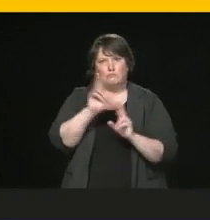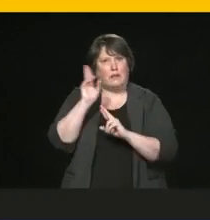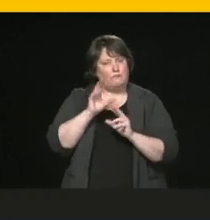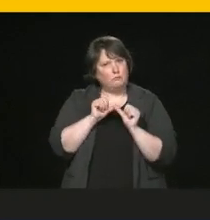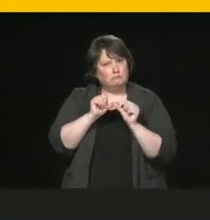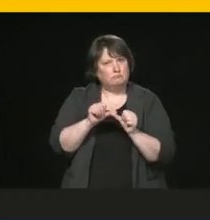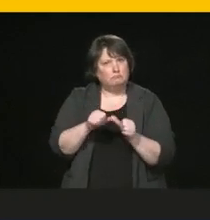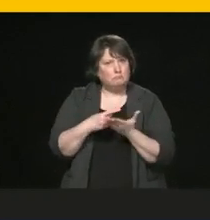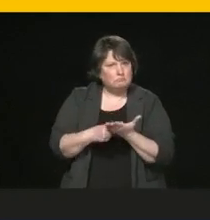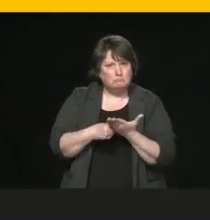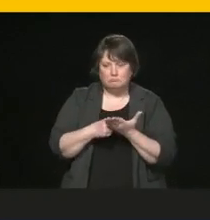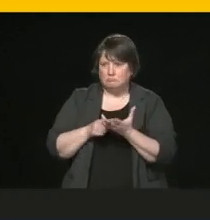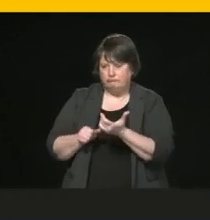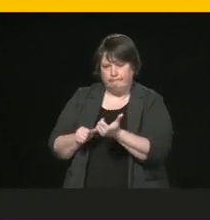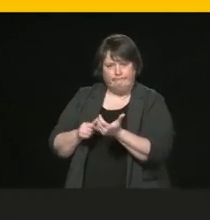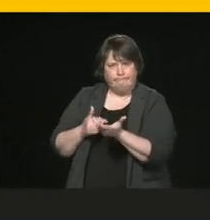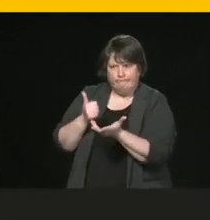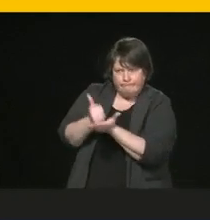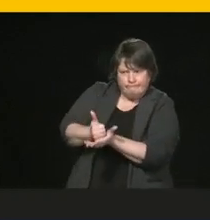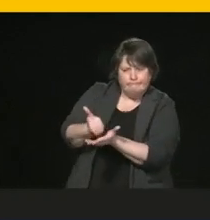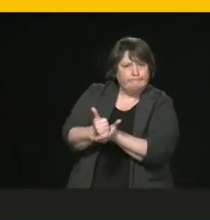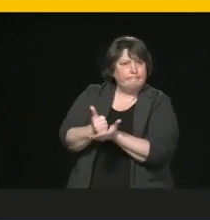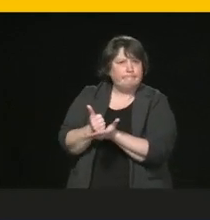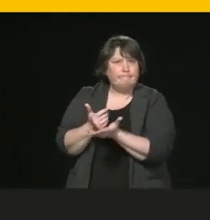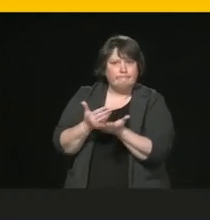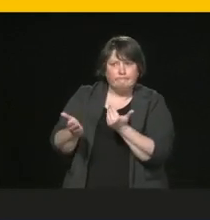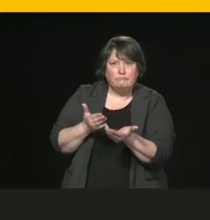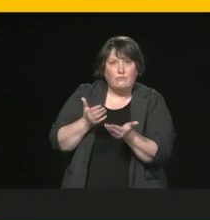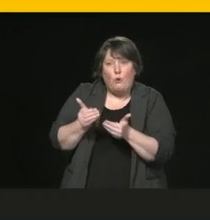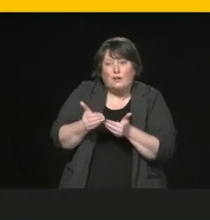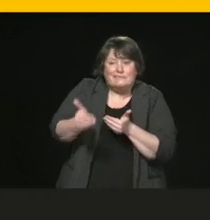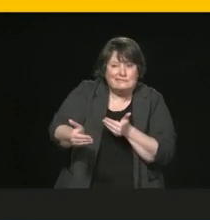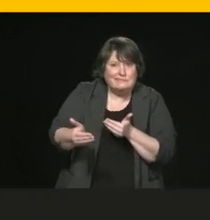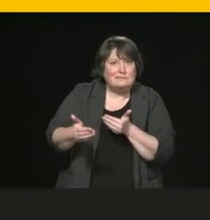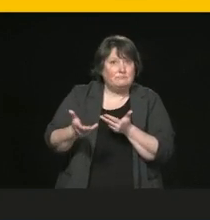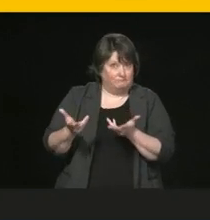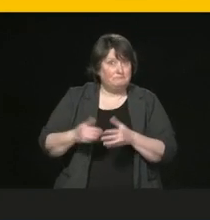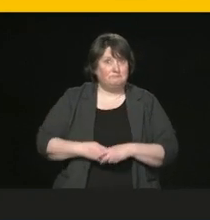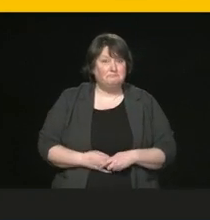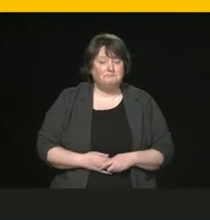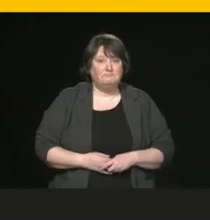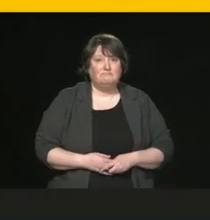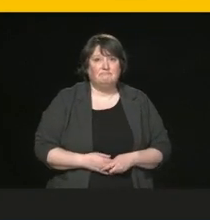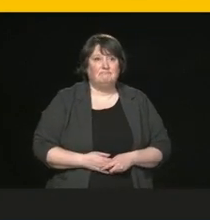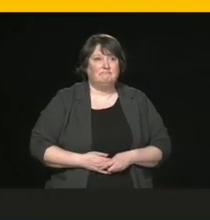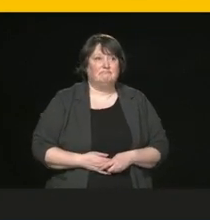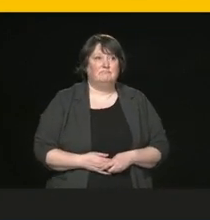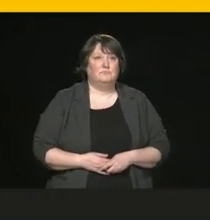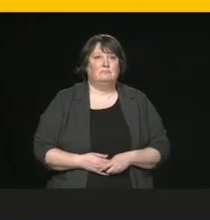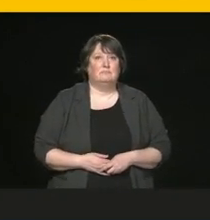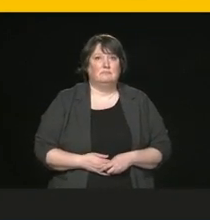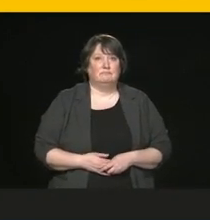WE ARE THERE TO PURSUE THESE DISCUSSIONS AND BRING IN HELP